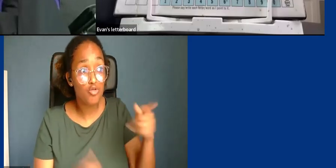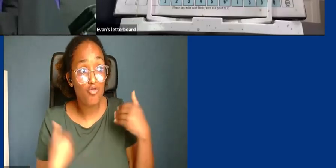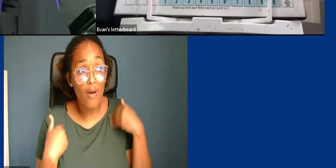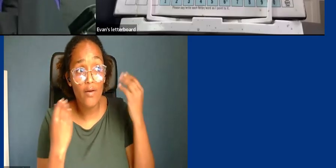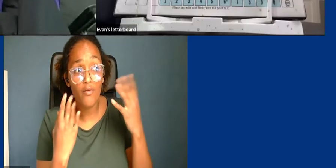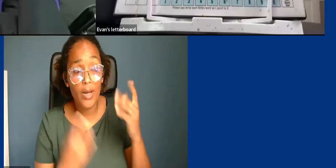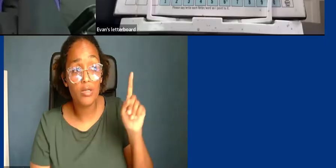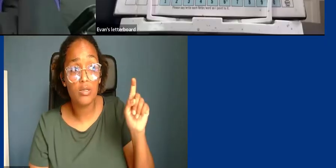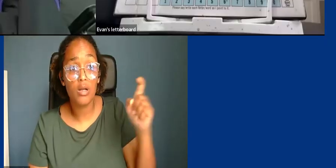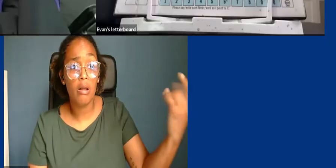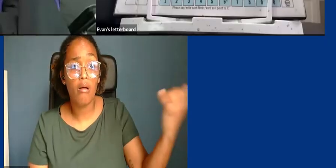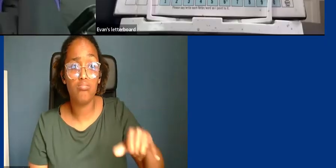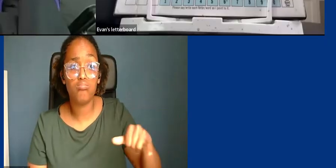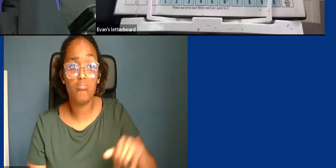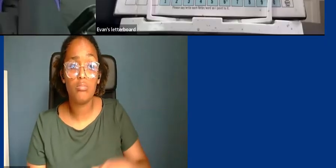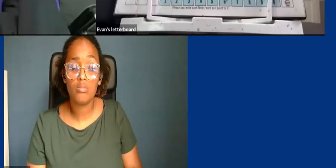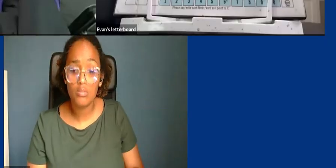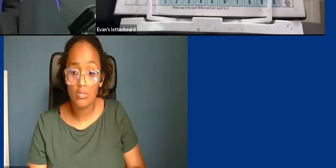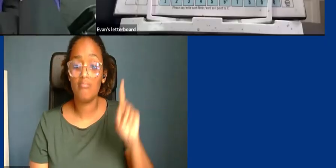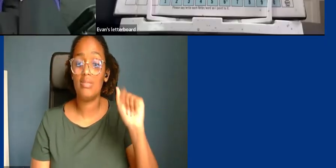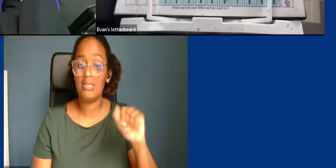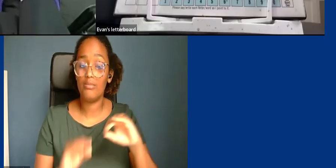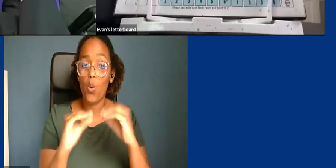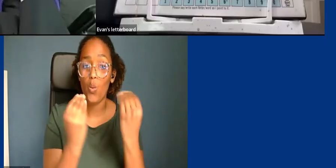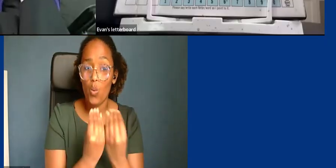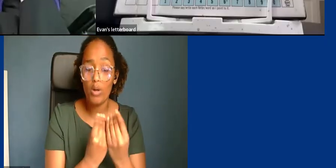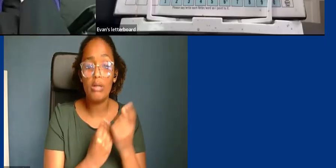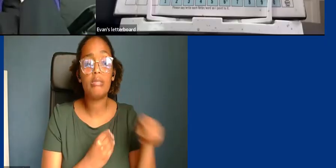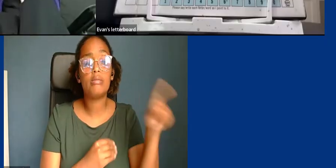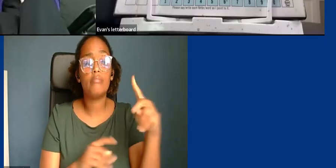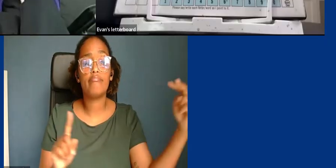disability organizations perceive sex as a scary thing